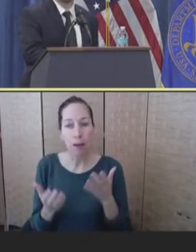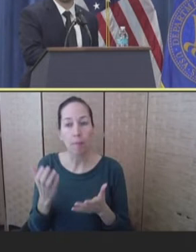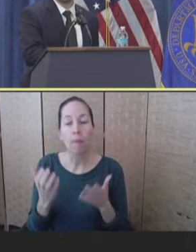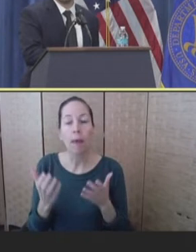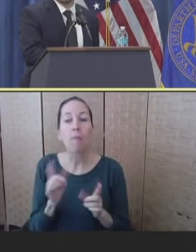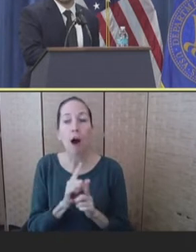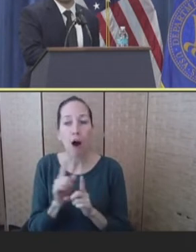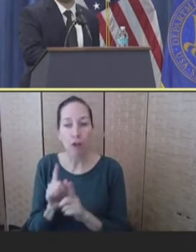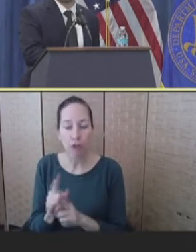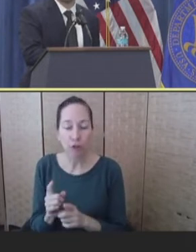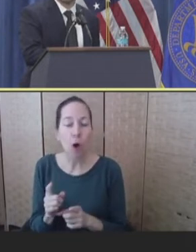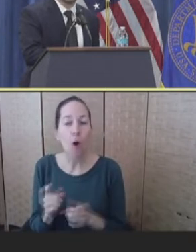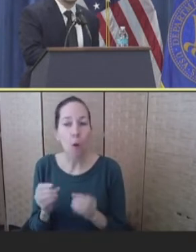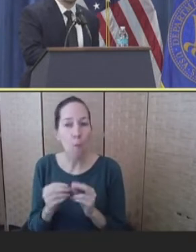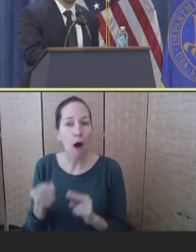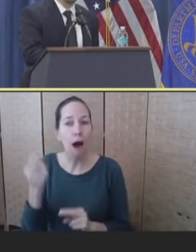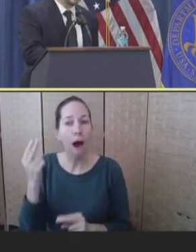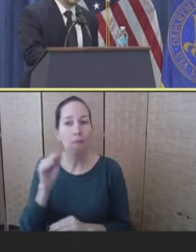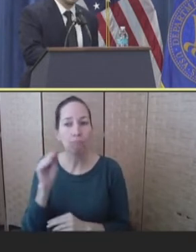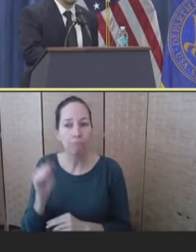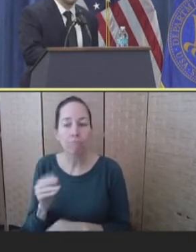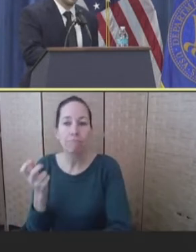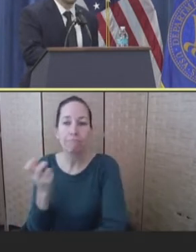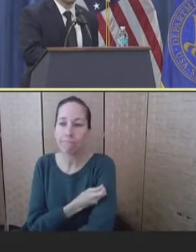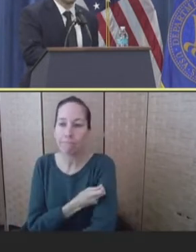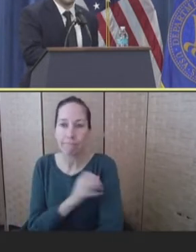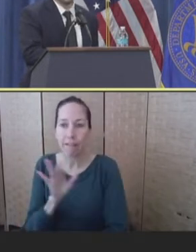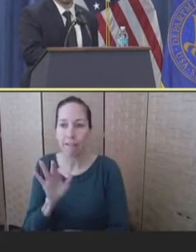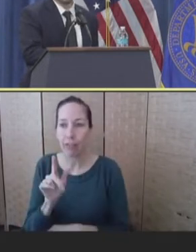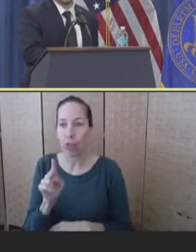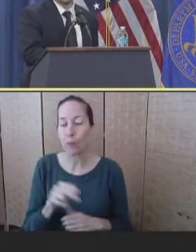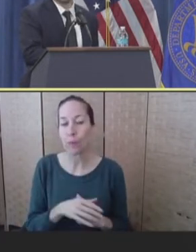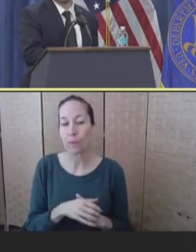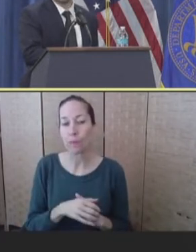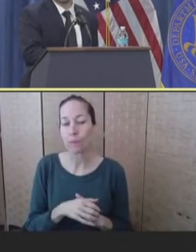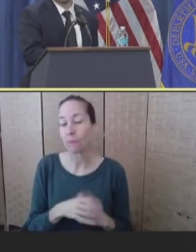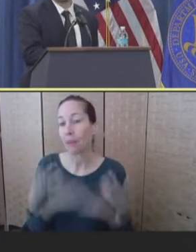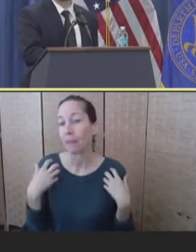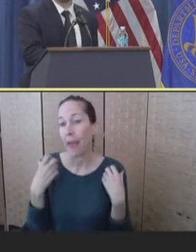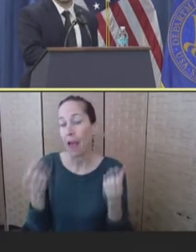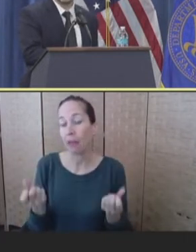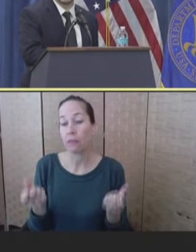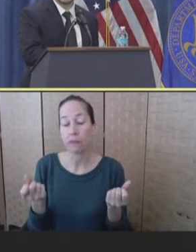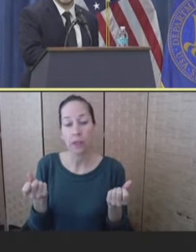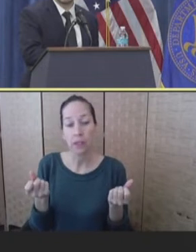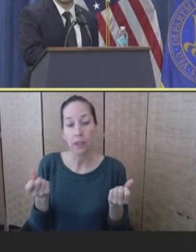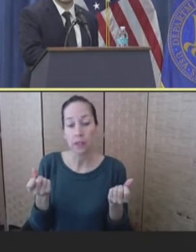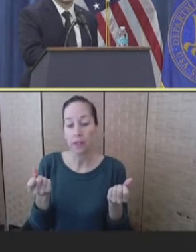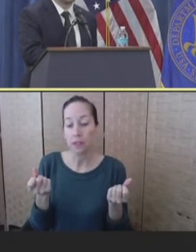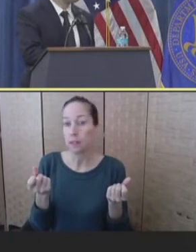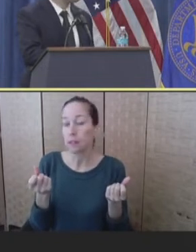And we know that those other -- those healthy lifestyles might be protective against Alzheimer's risk.